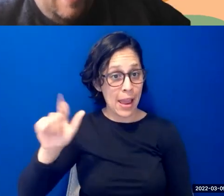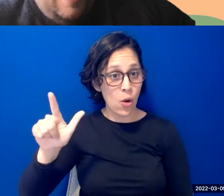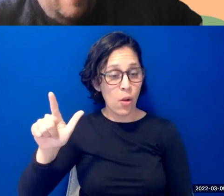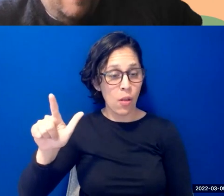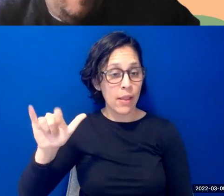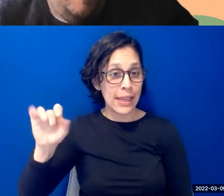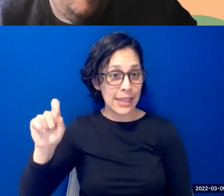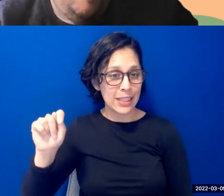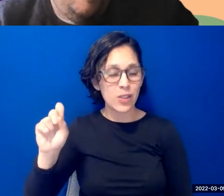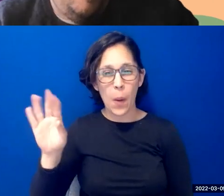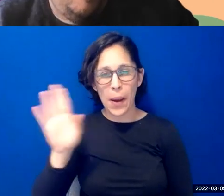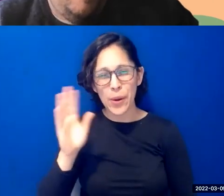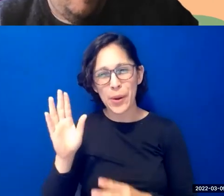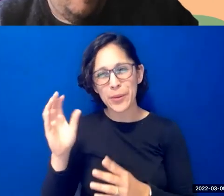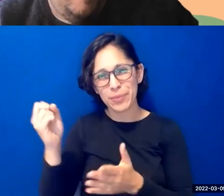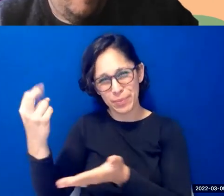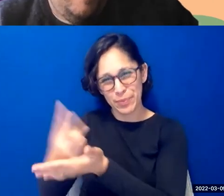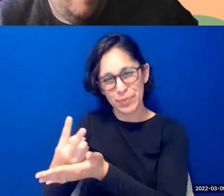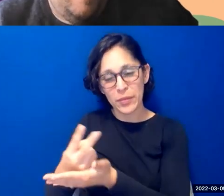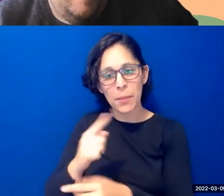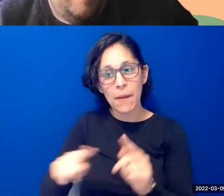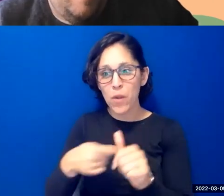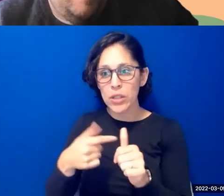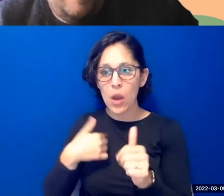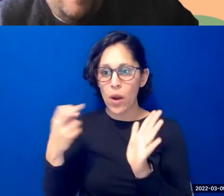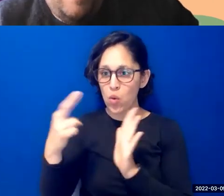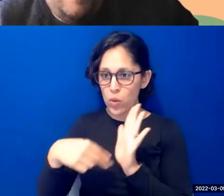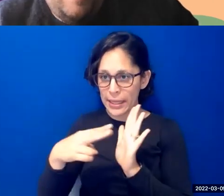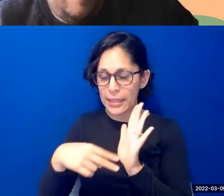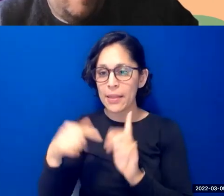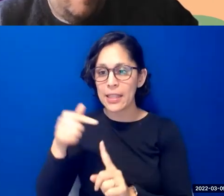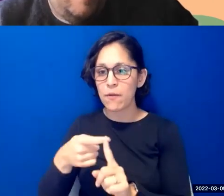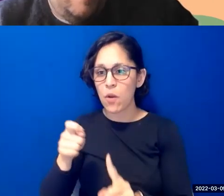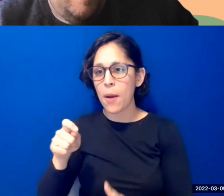Katherine Michel: But the first, I just want to read to you, and this is from freedom couple words.